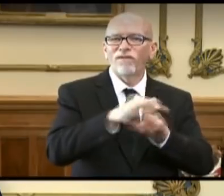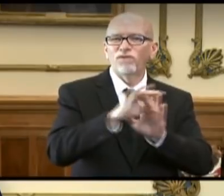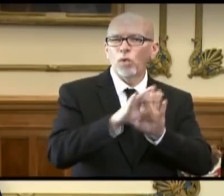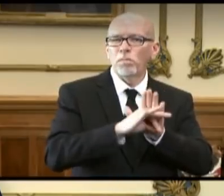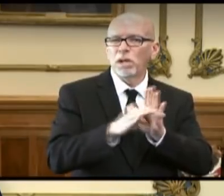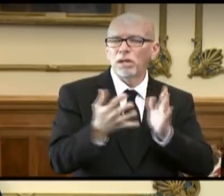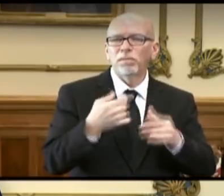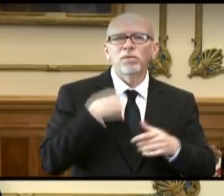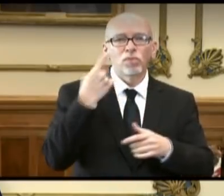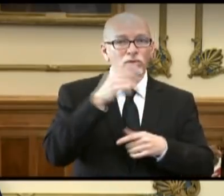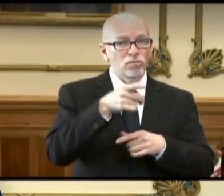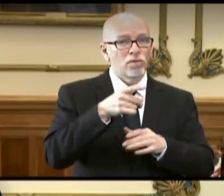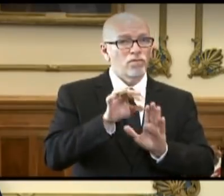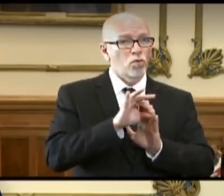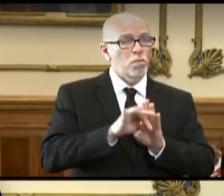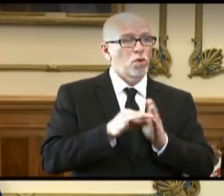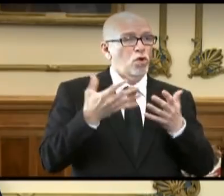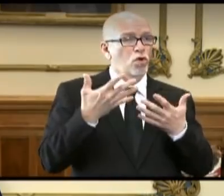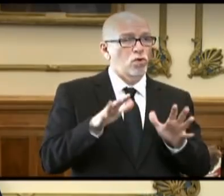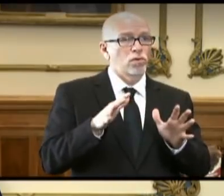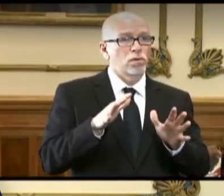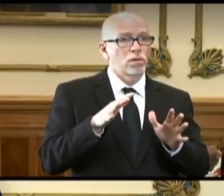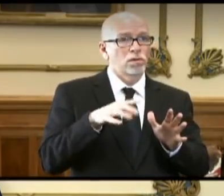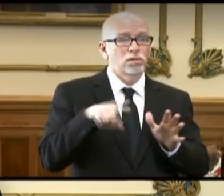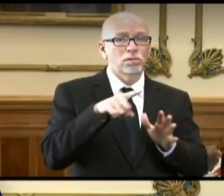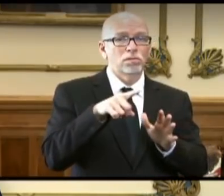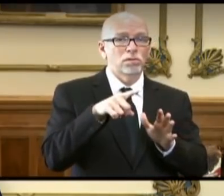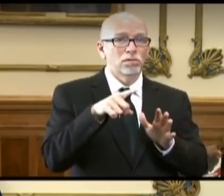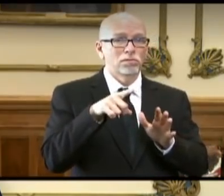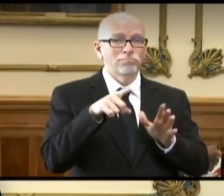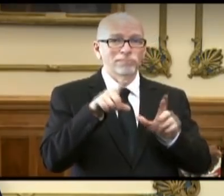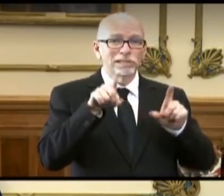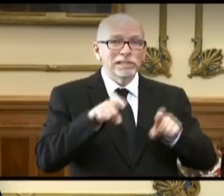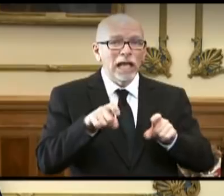EDUCATIONAL CIVILIZATION FUND. I KNOW YOU SAID IT WAS GOING TO BE DISTRIBUTED BASED ON A FORMULA.